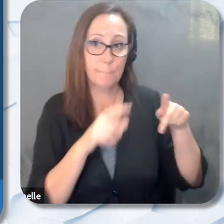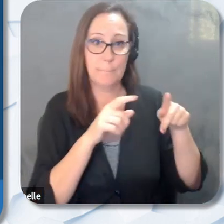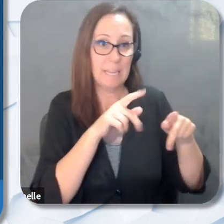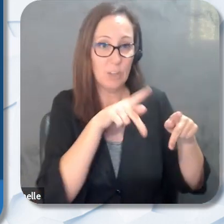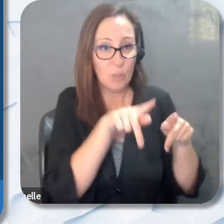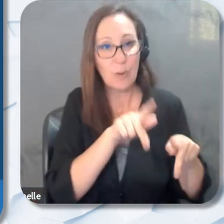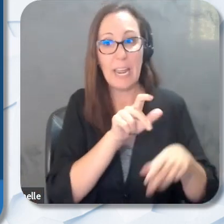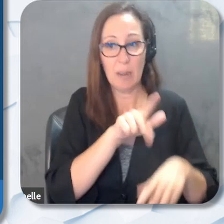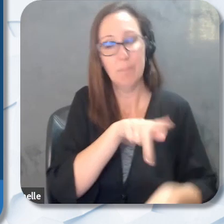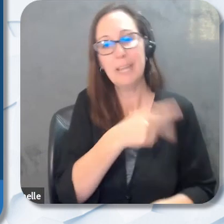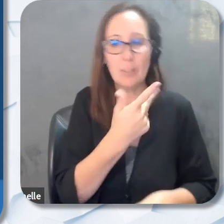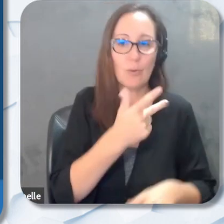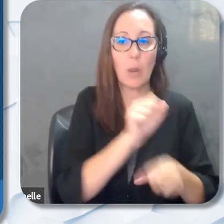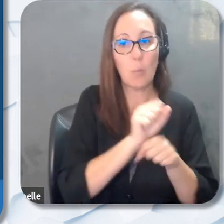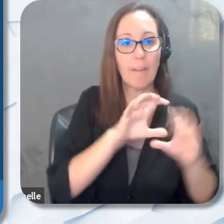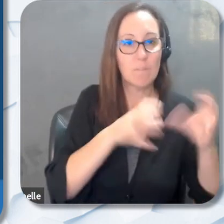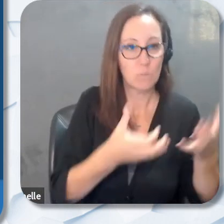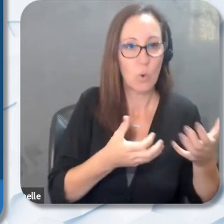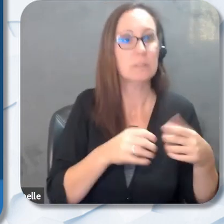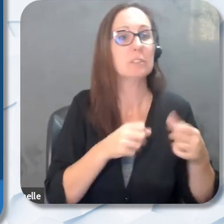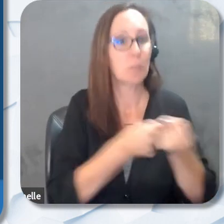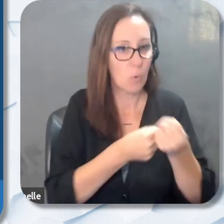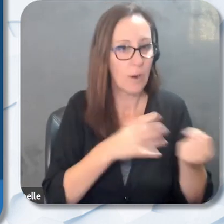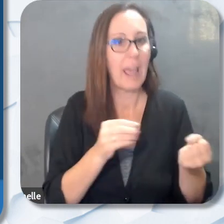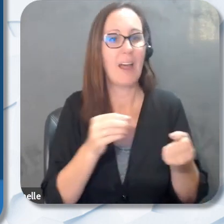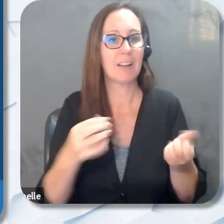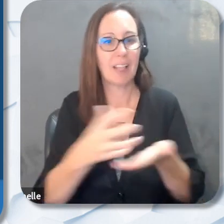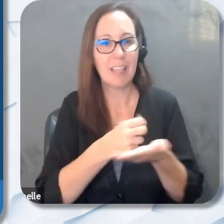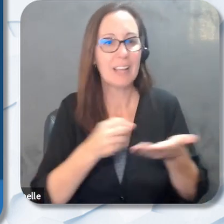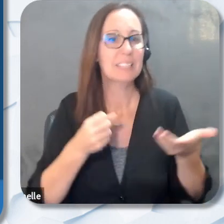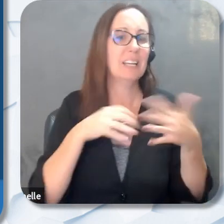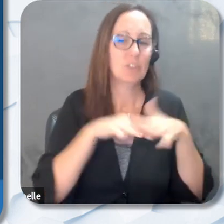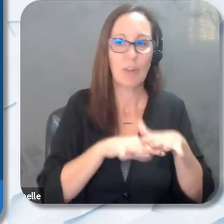credentials and a higher education coursework and improved professional learning opportunities.